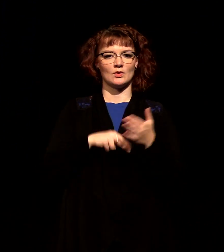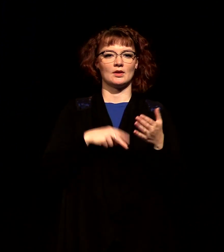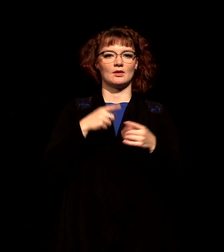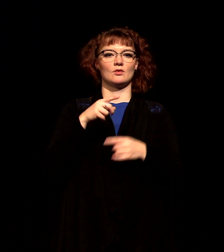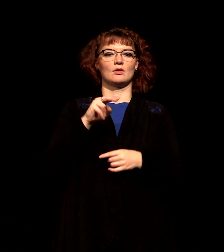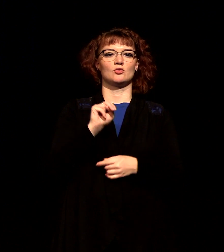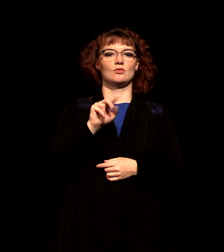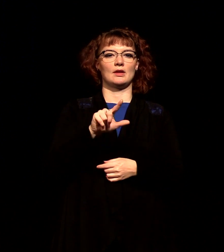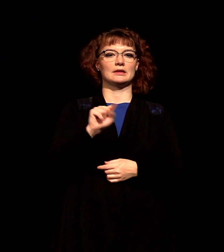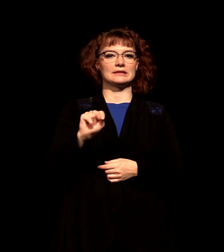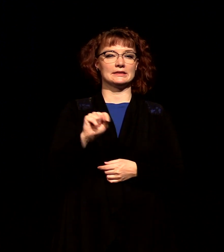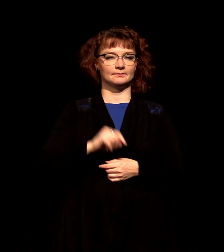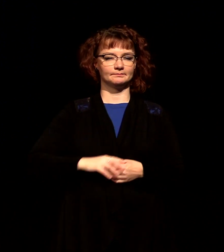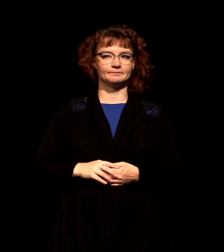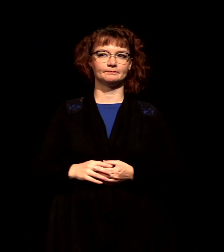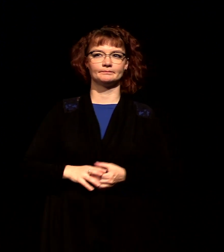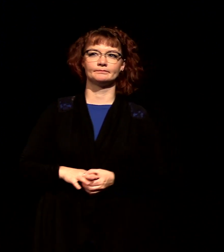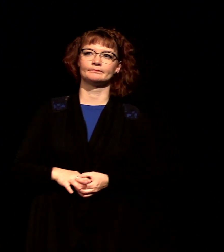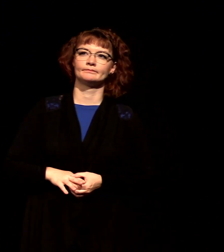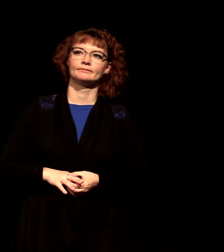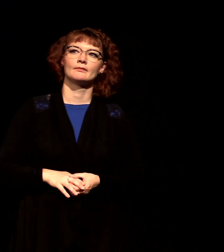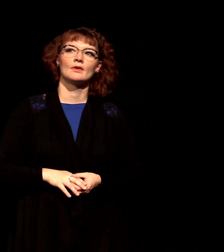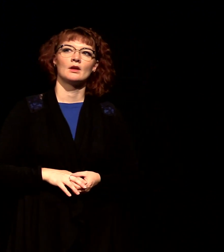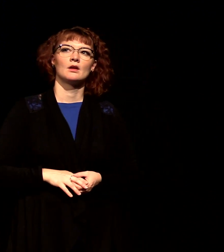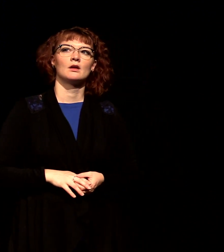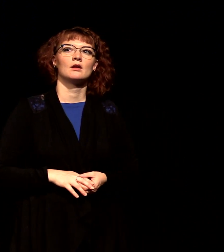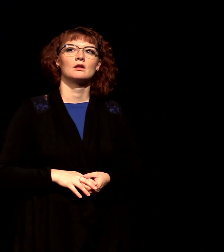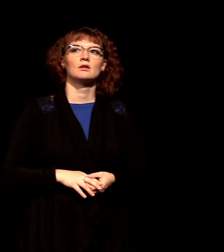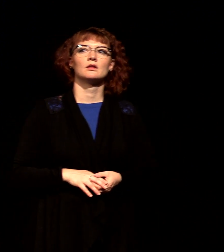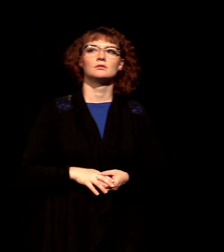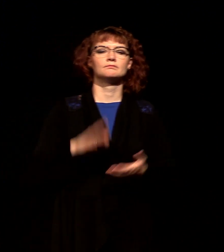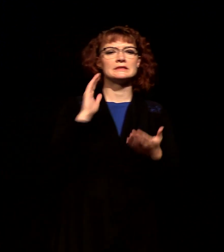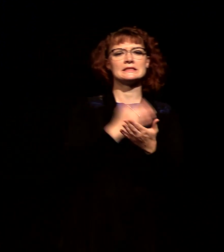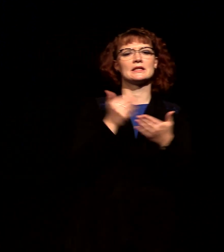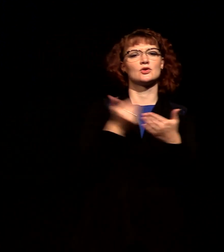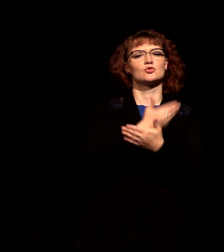the Lord. Let the whole earth sing to the Lord. Sing to the